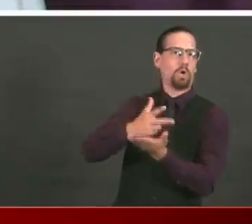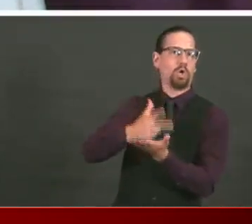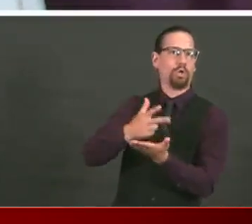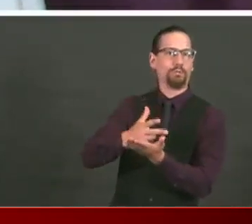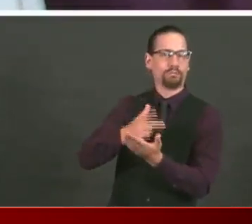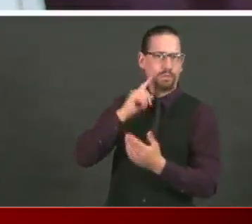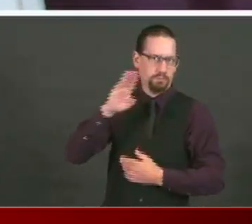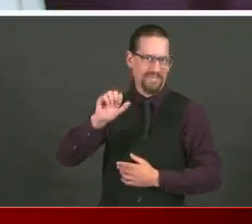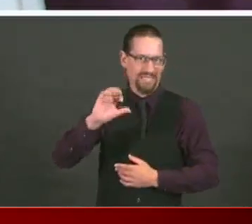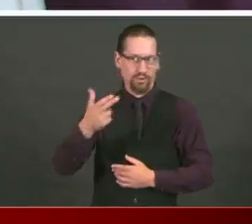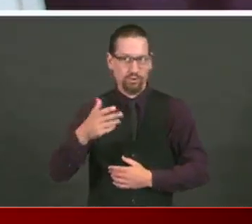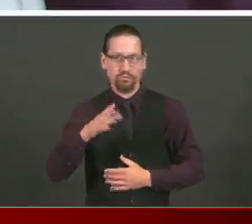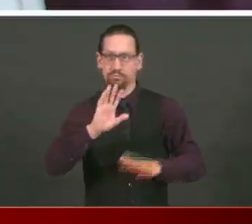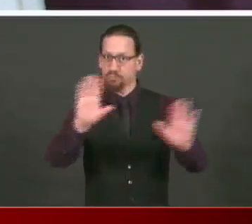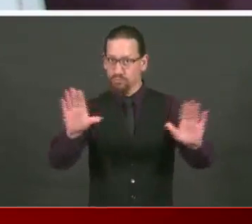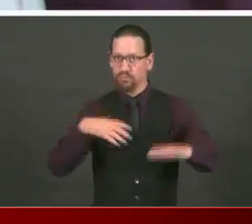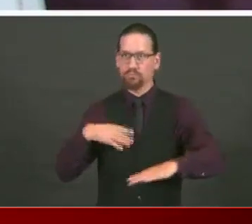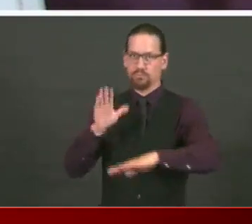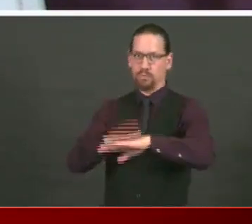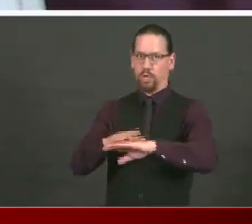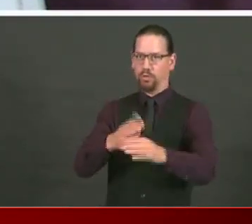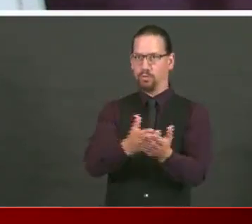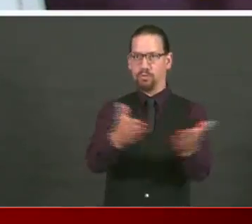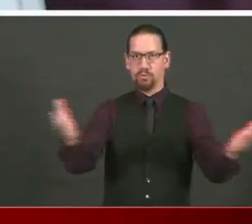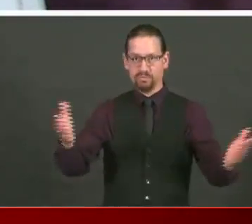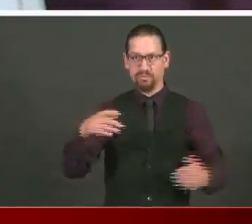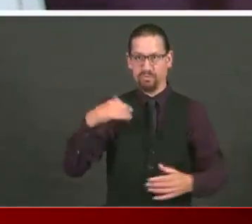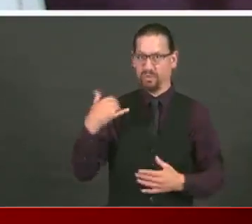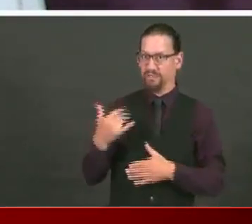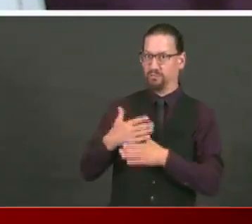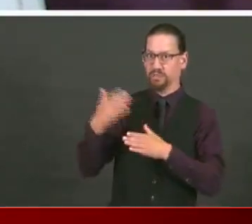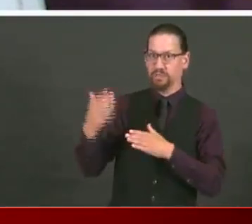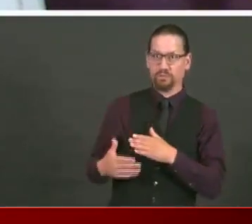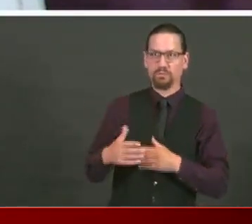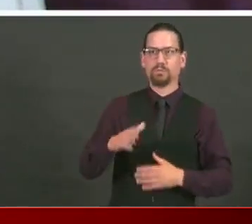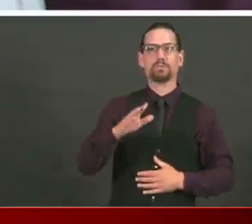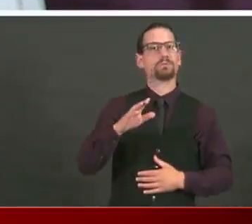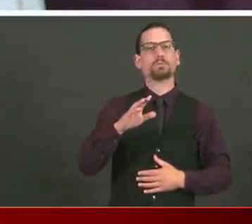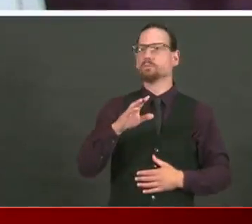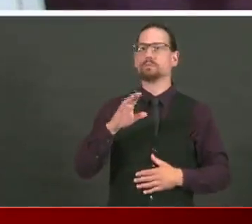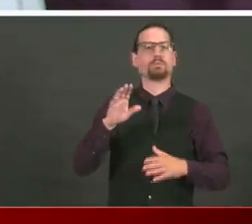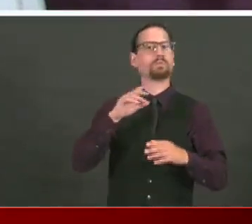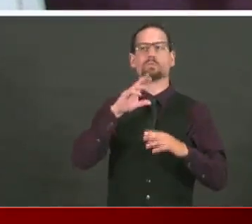THE BEACH. AS OF THIS WEEKEND WE ARE NOT SELLING SEASON PASSES AT THE